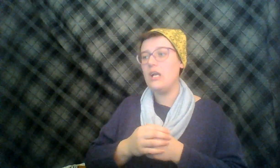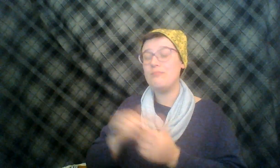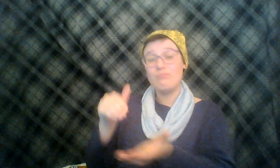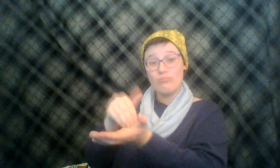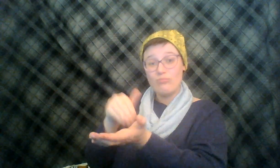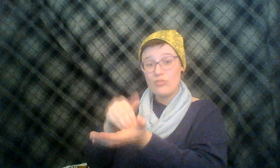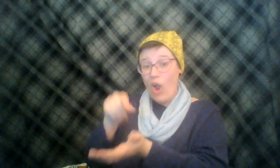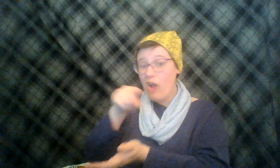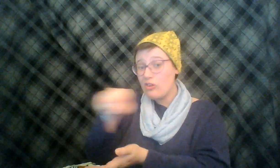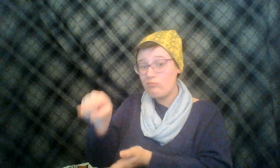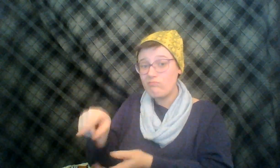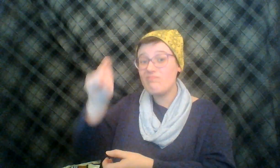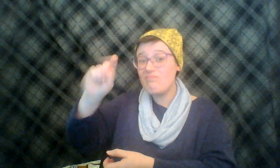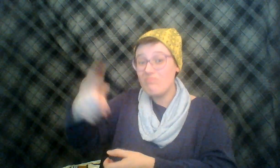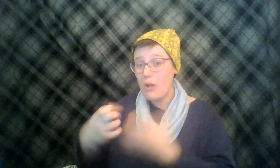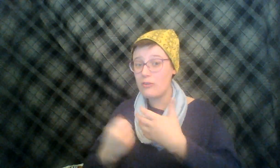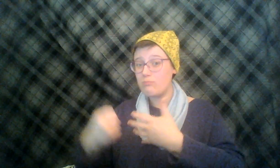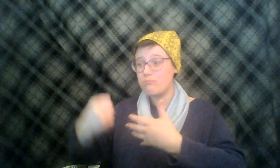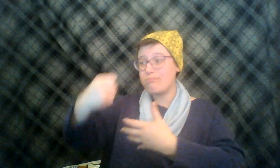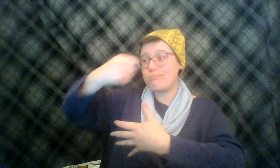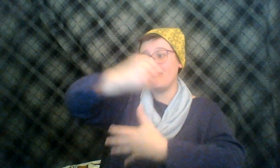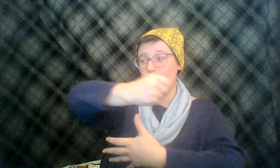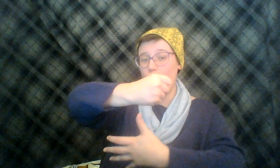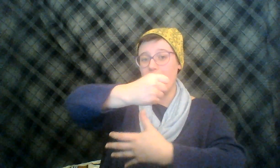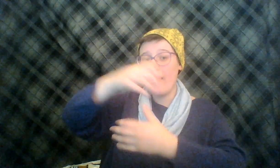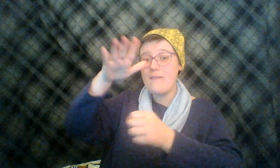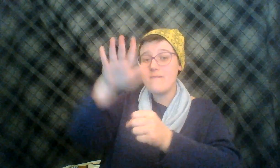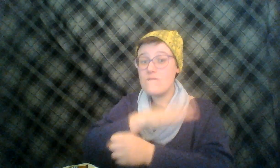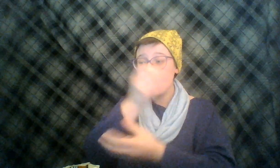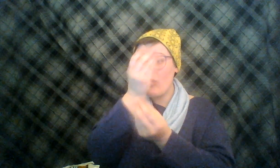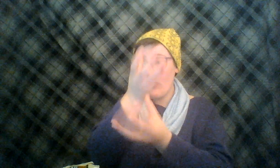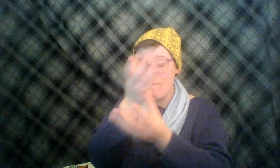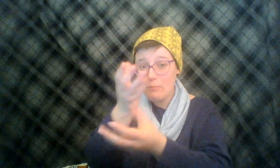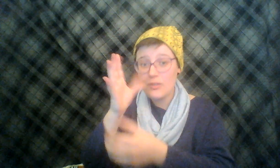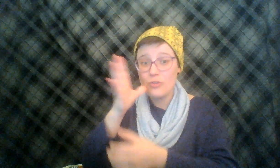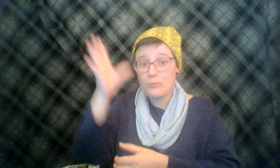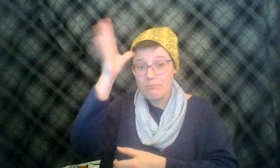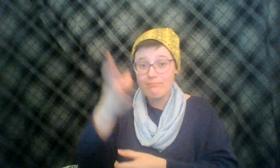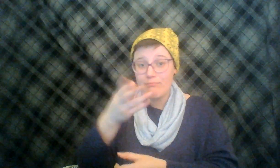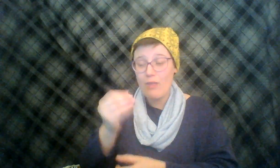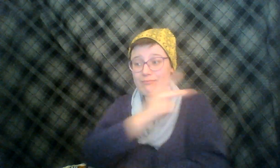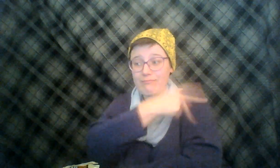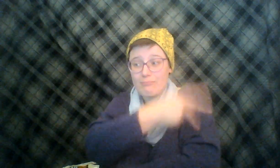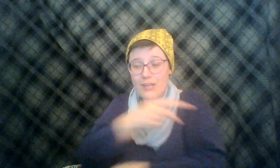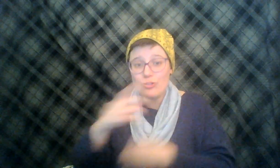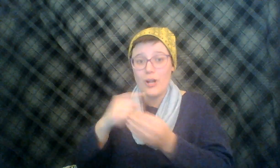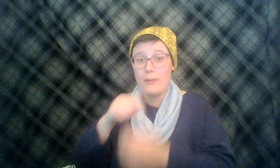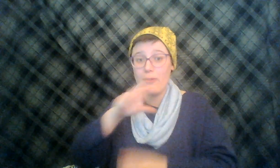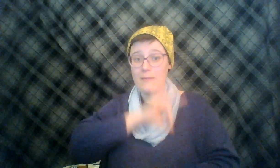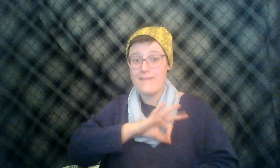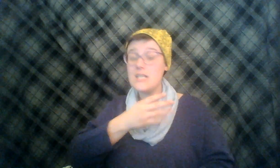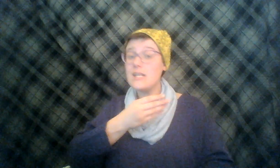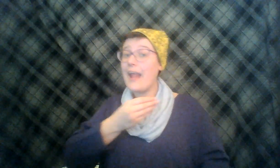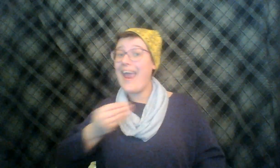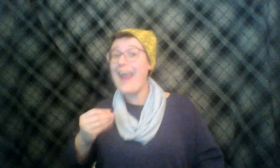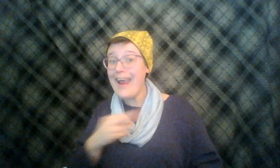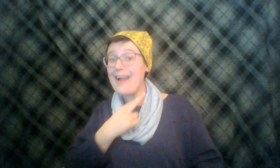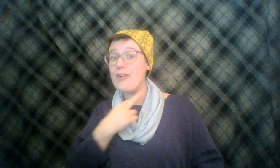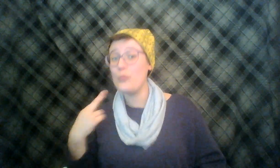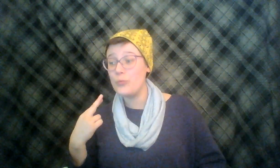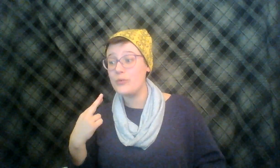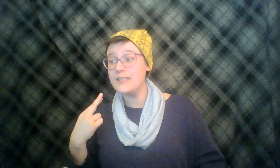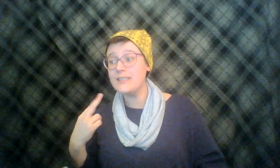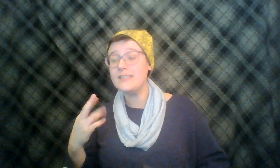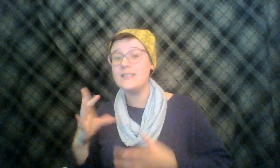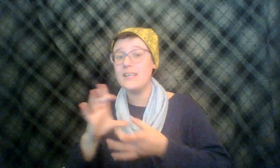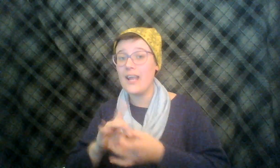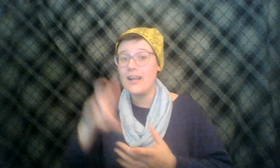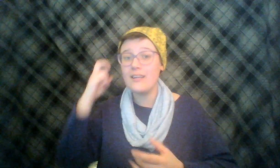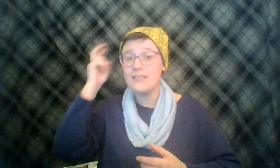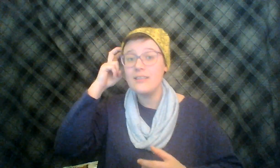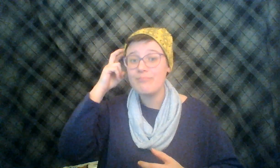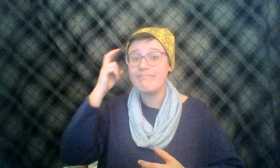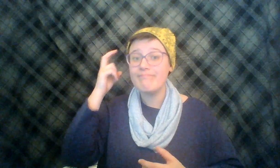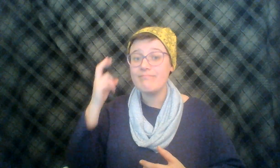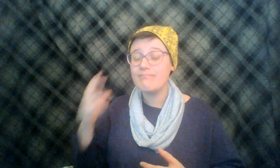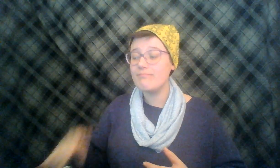Doctors must prioritize fully informing parents and patients about the benefits and risks of CIs.